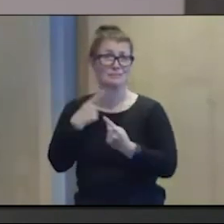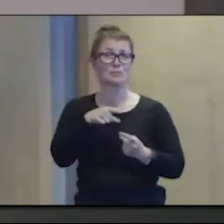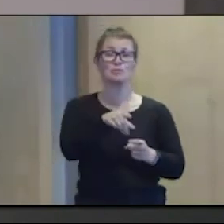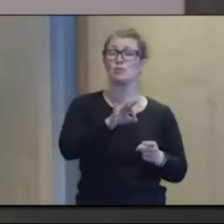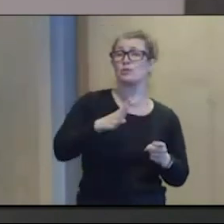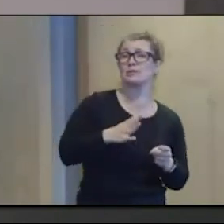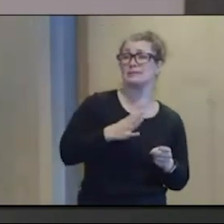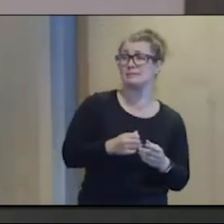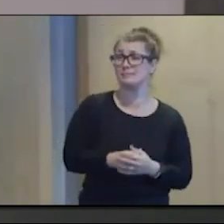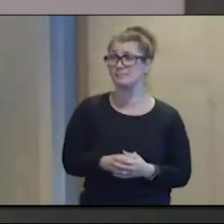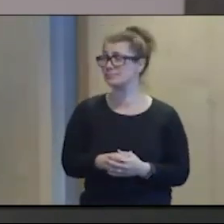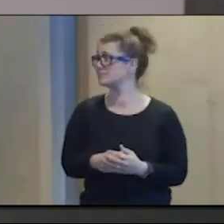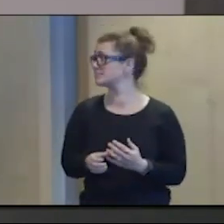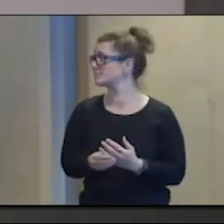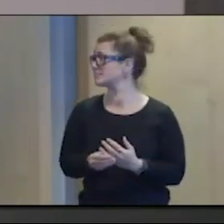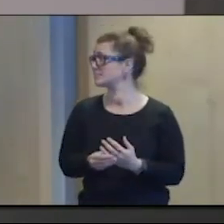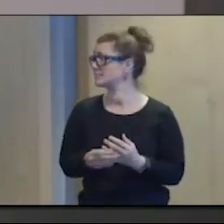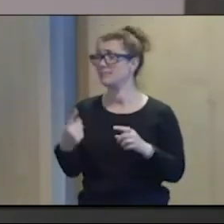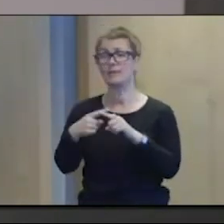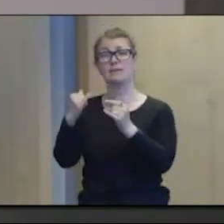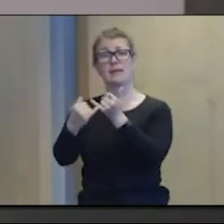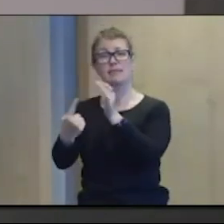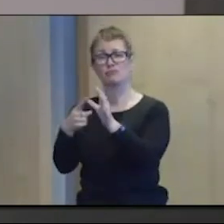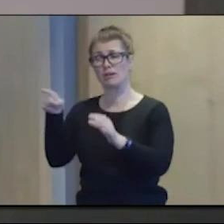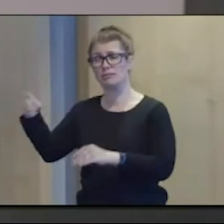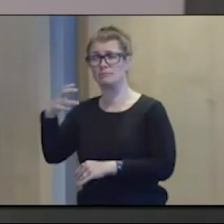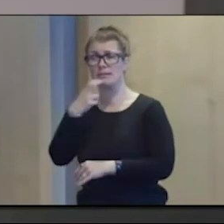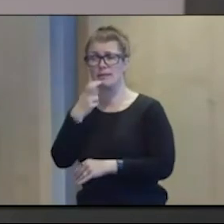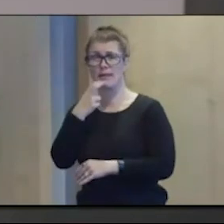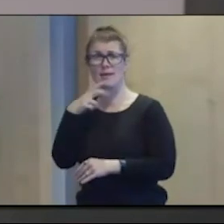and I talked about how South Australia was supporting Victoria on the last Australia